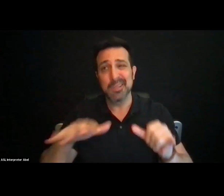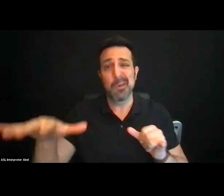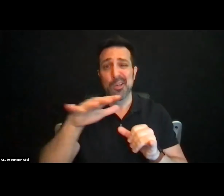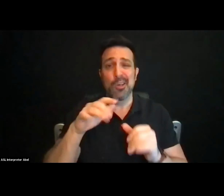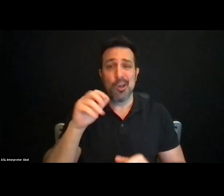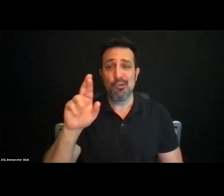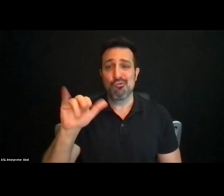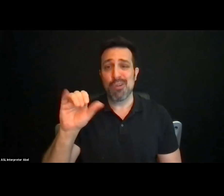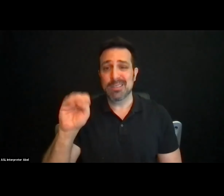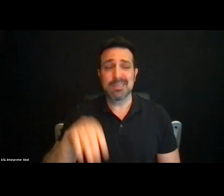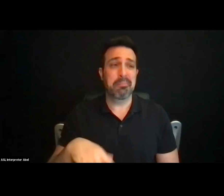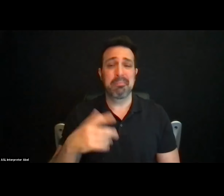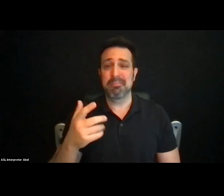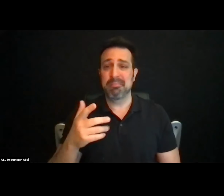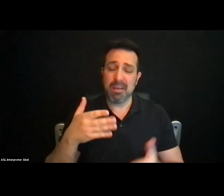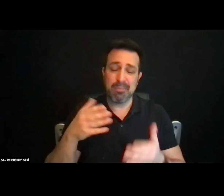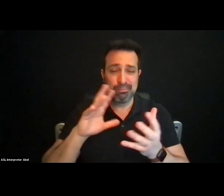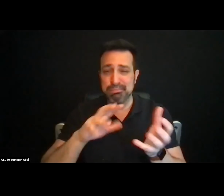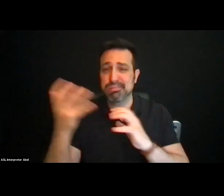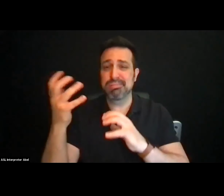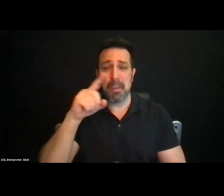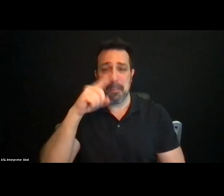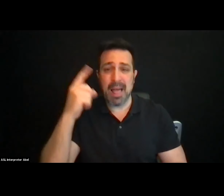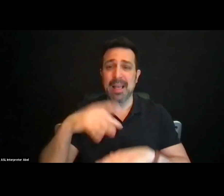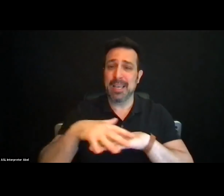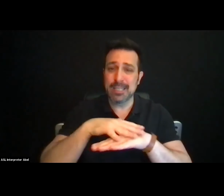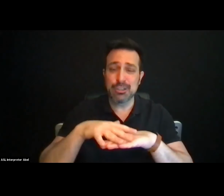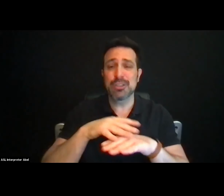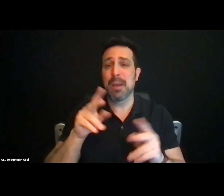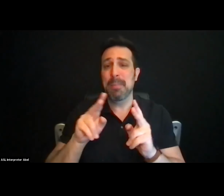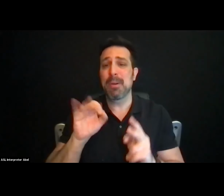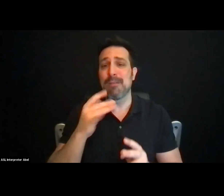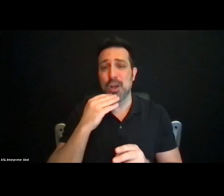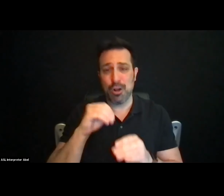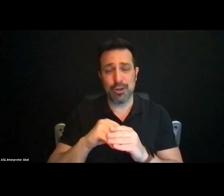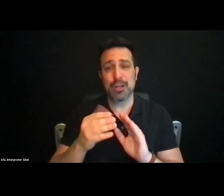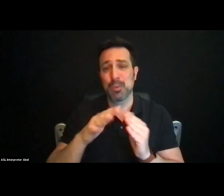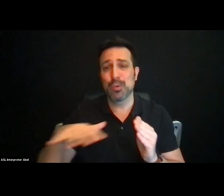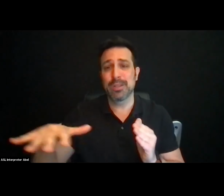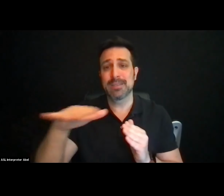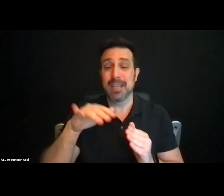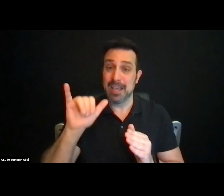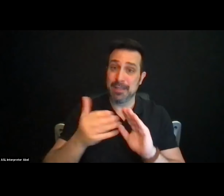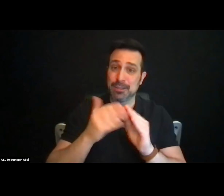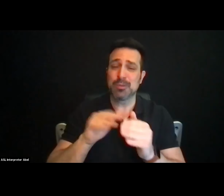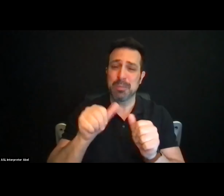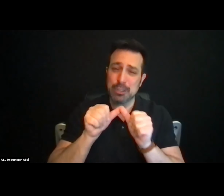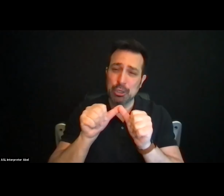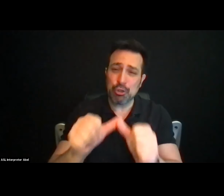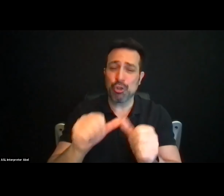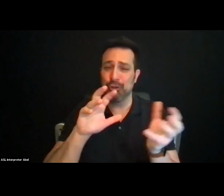Oregon. However, not everyone in our country shares these values. We are a country where systemic racism